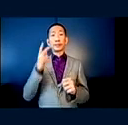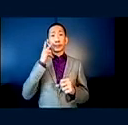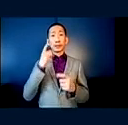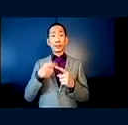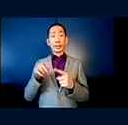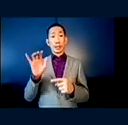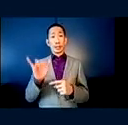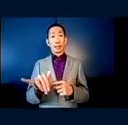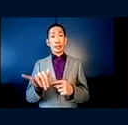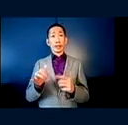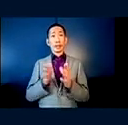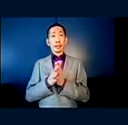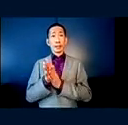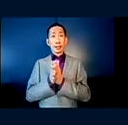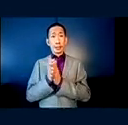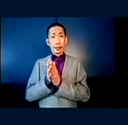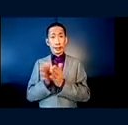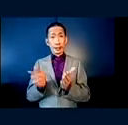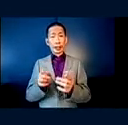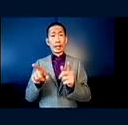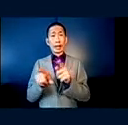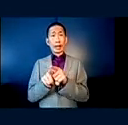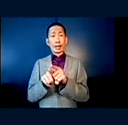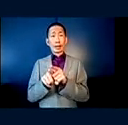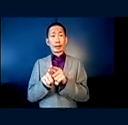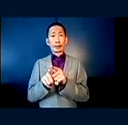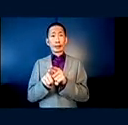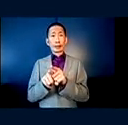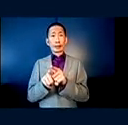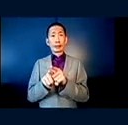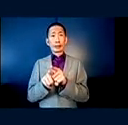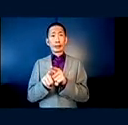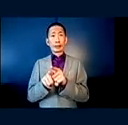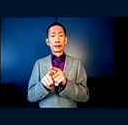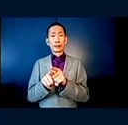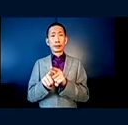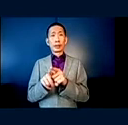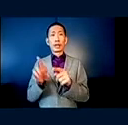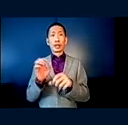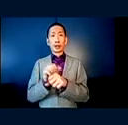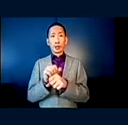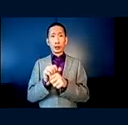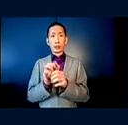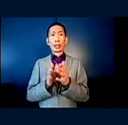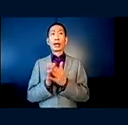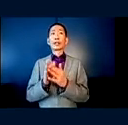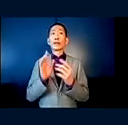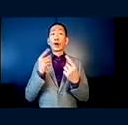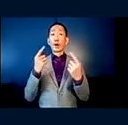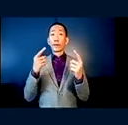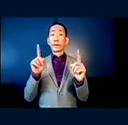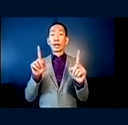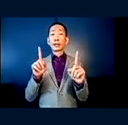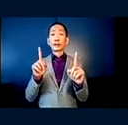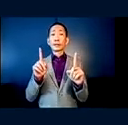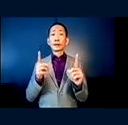WHAT YOU CAN SEE FROM THIS IS